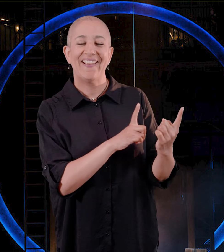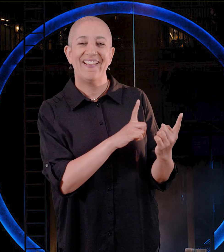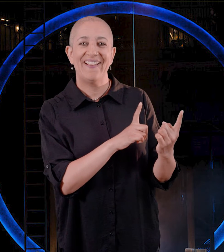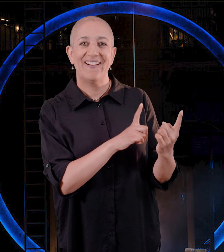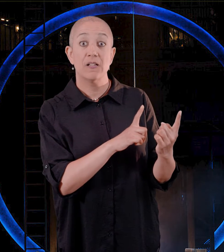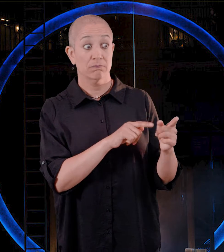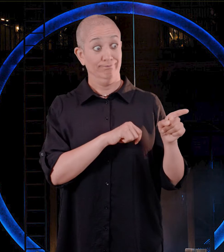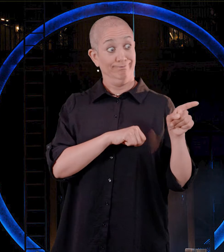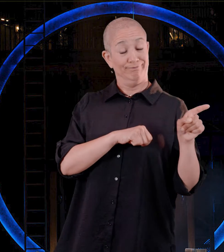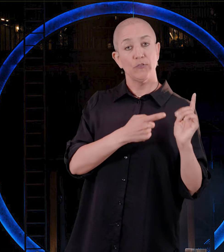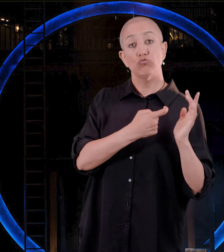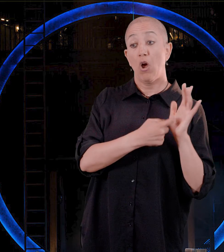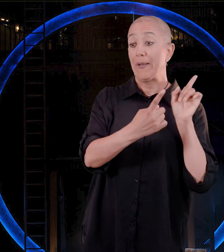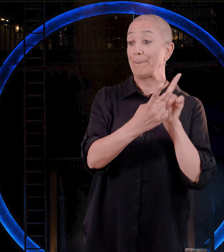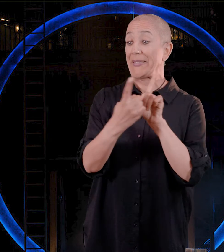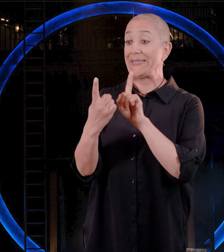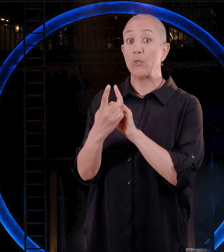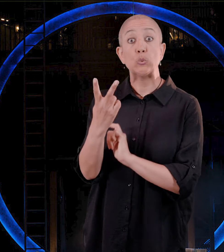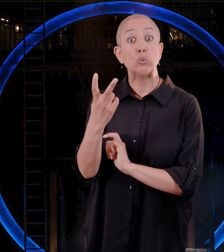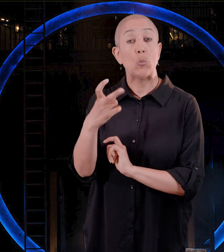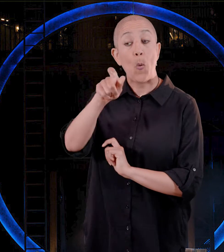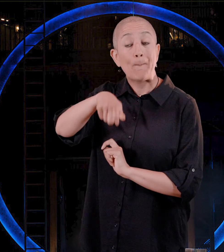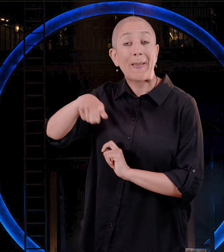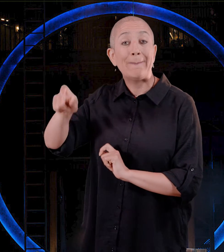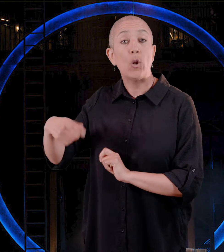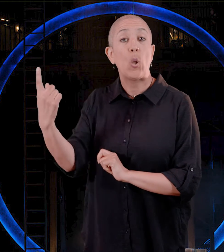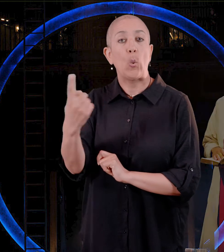Rani also meets two other people on the journey -